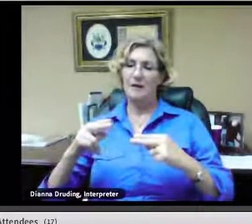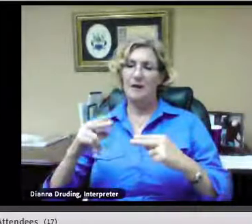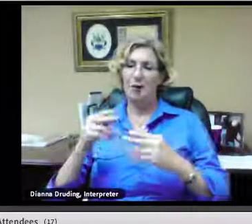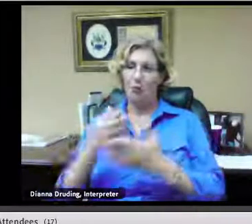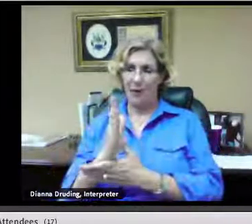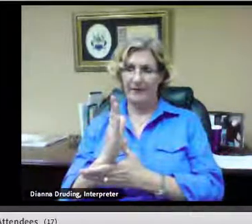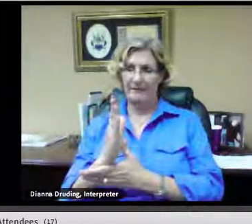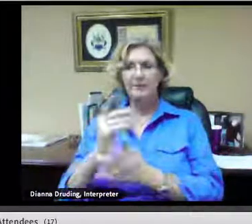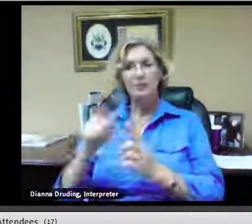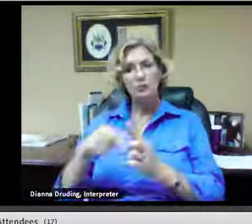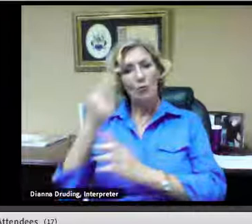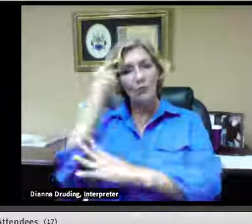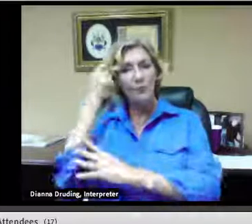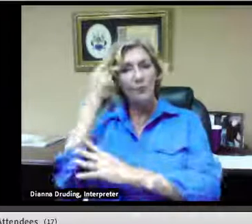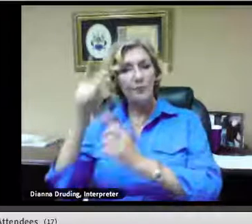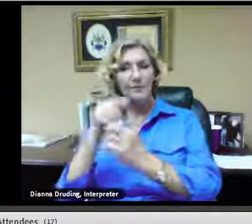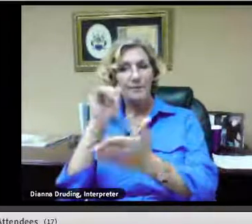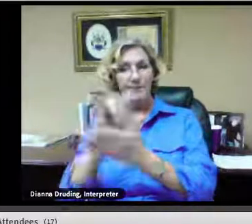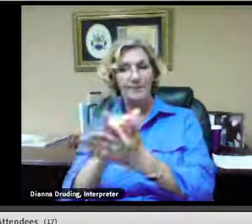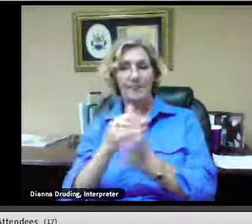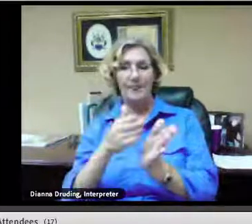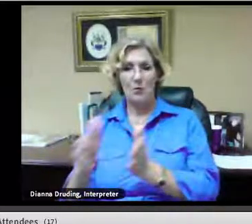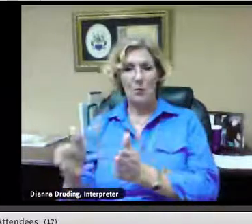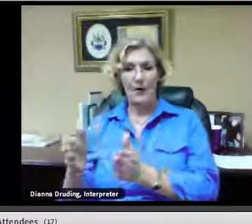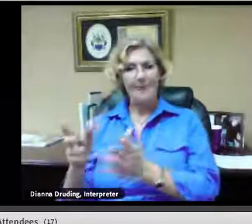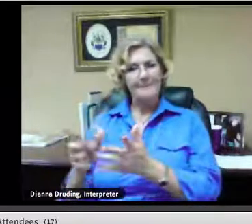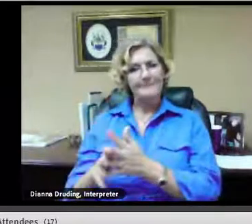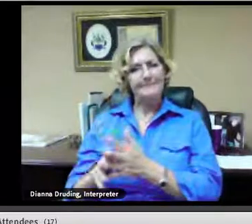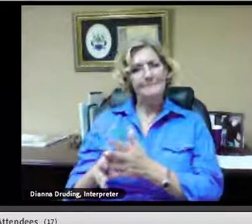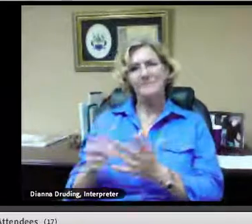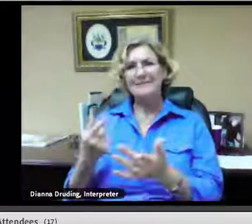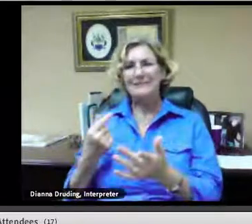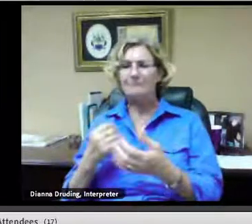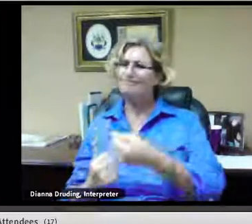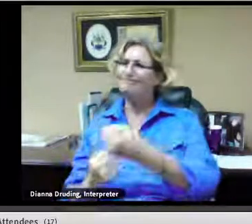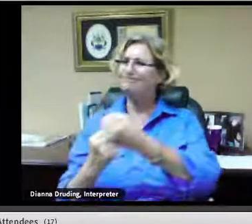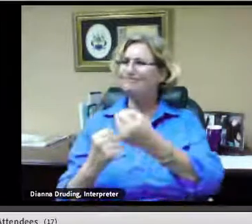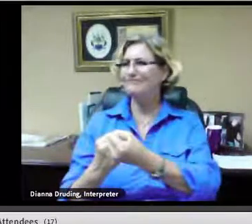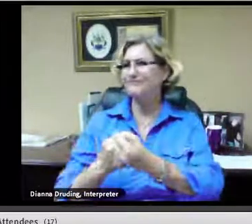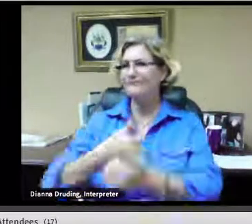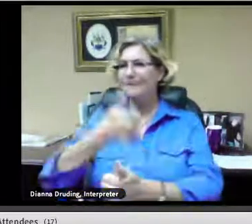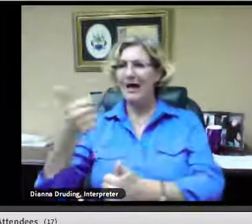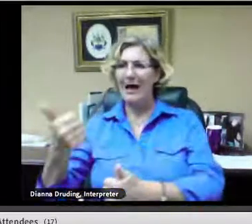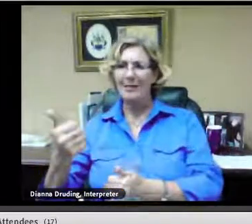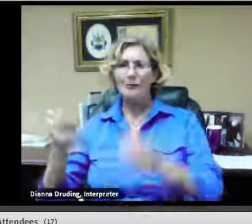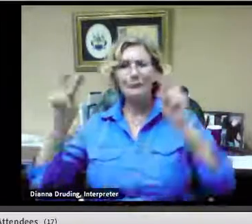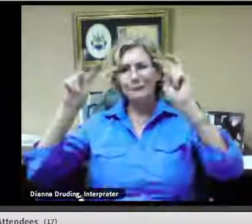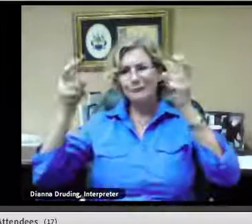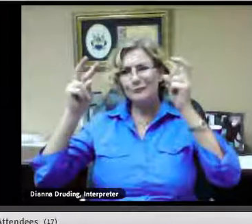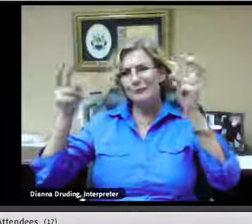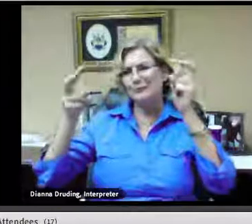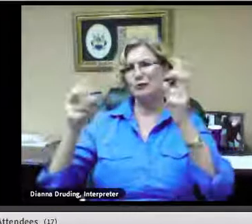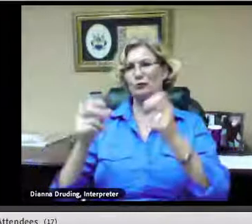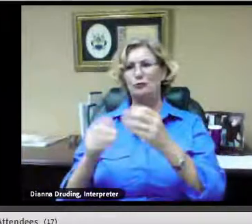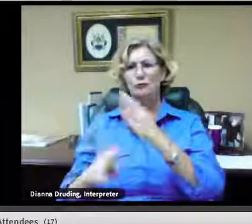some of the other issues or barriers or maybe obstacles that people might say, "Well, we can't do it that way,"